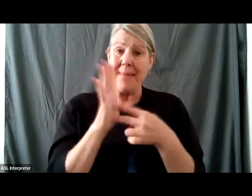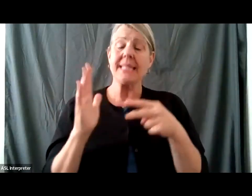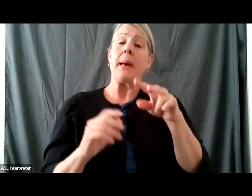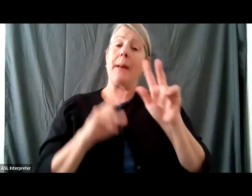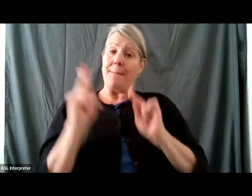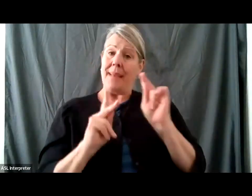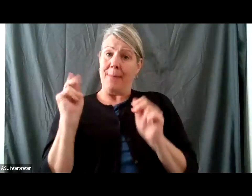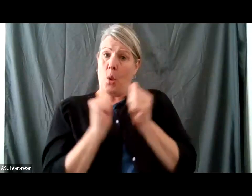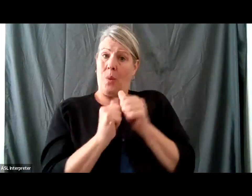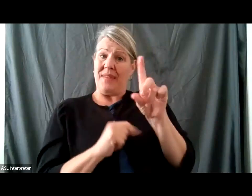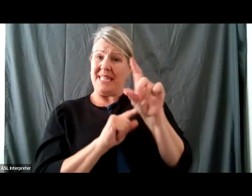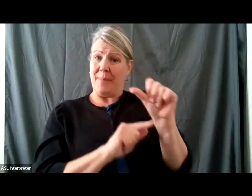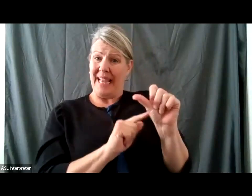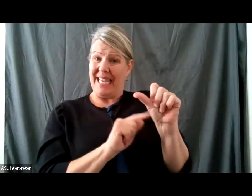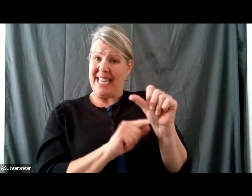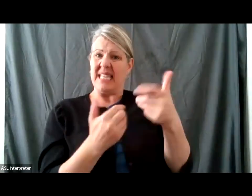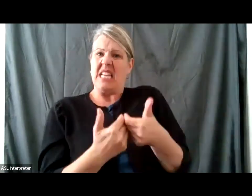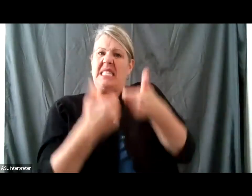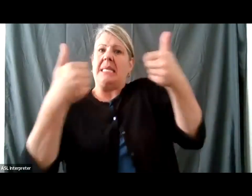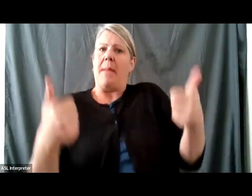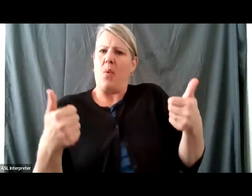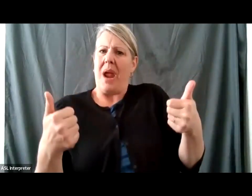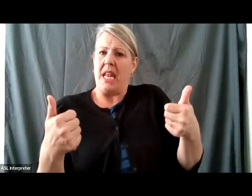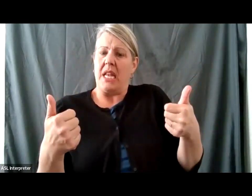unnecessarily separated from people without disabilities.